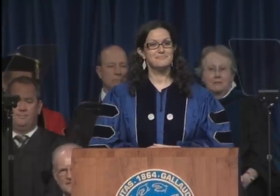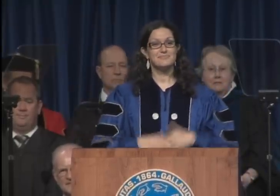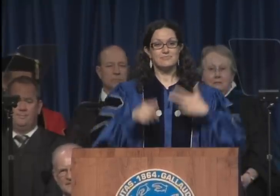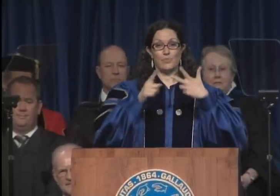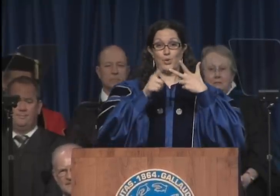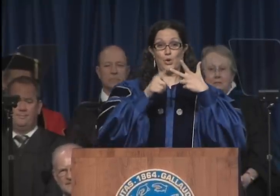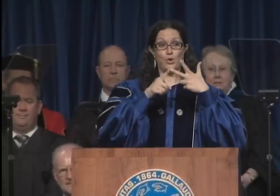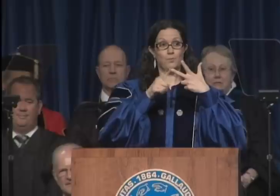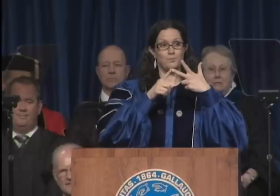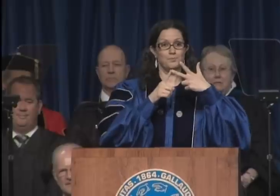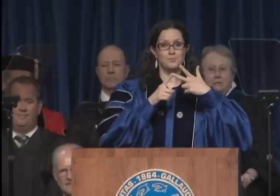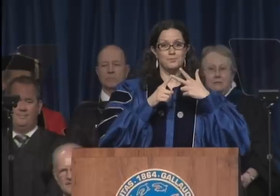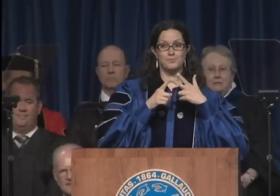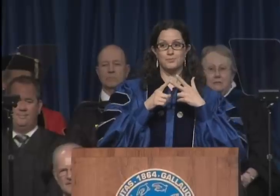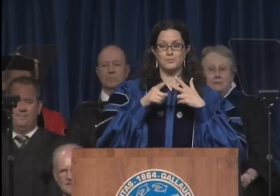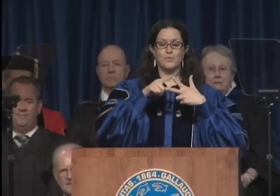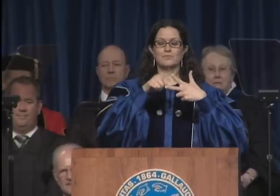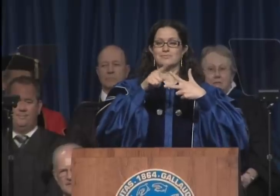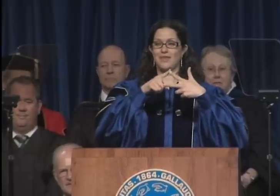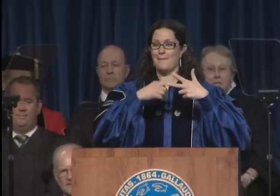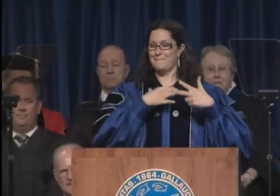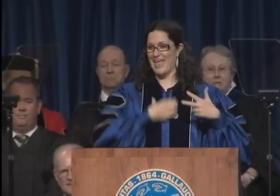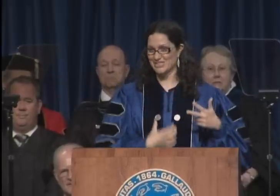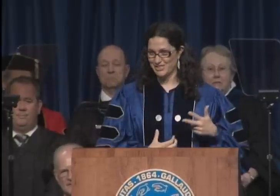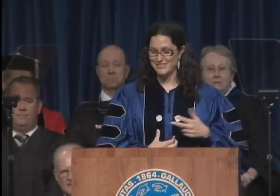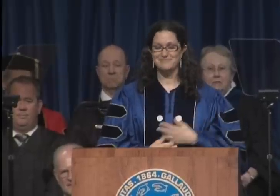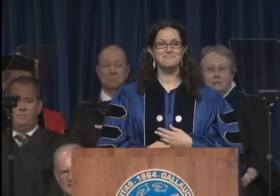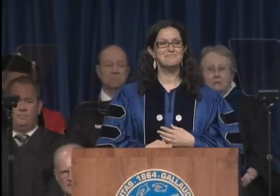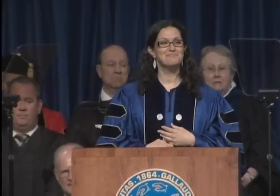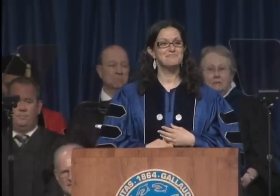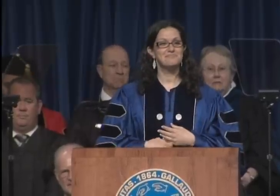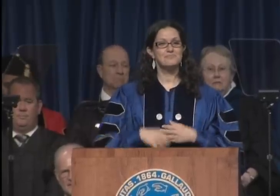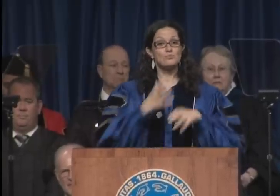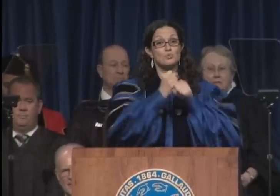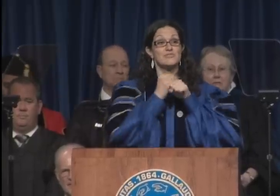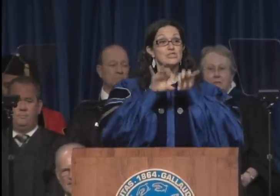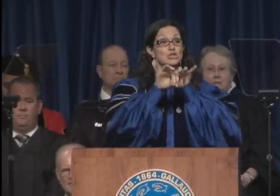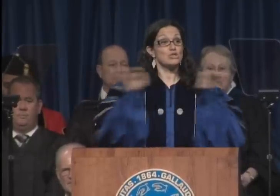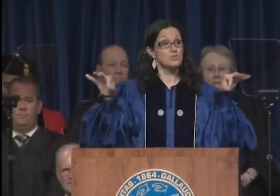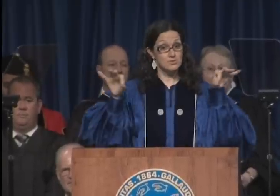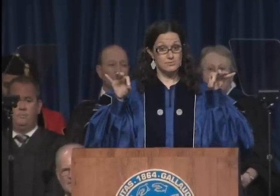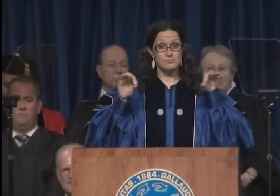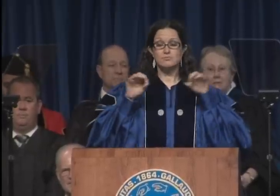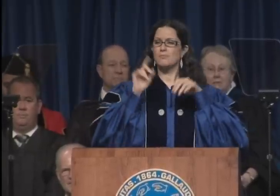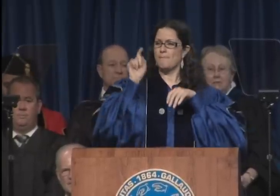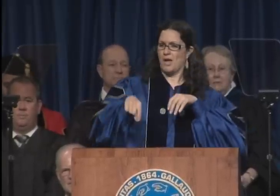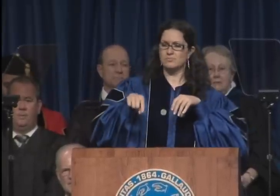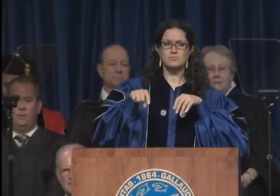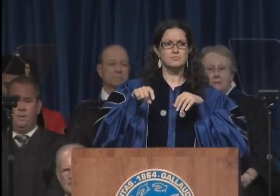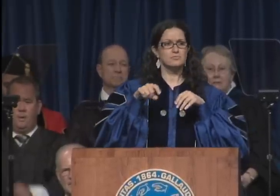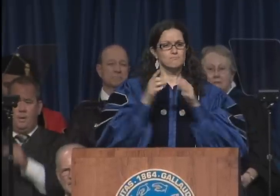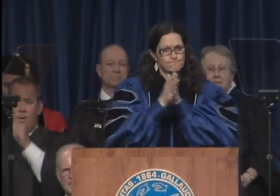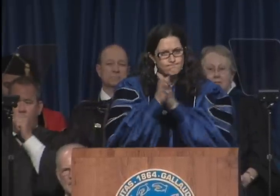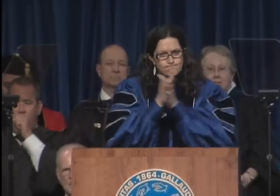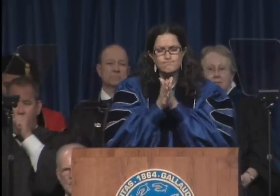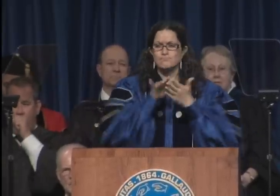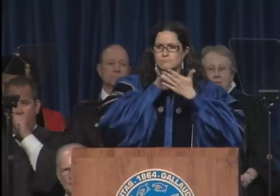you can pretty much accomplish anything! The second principle: PASSION.